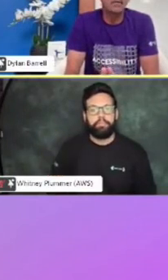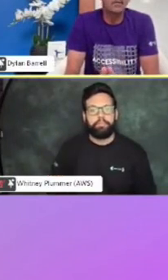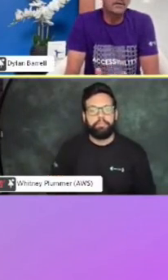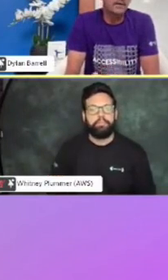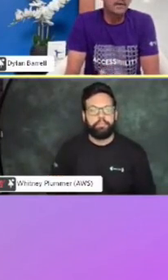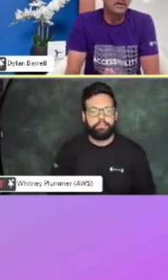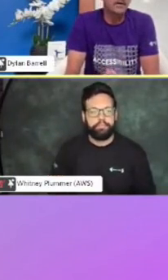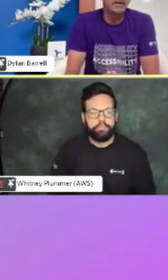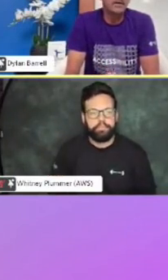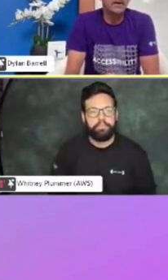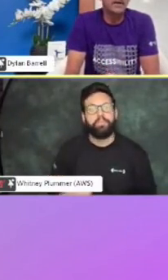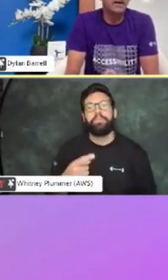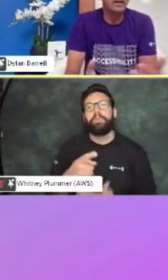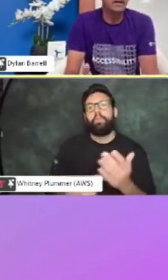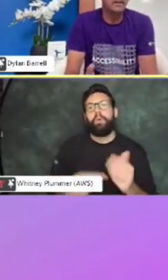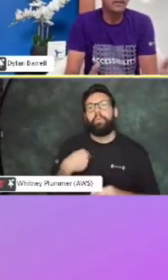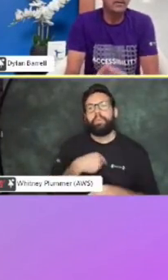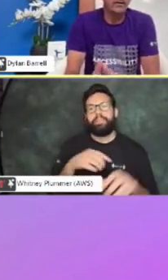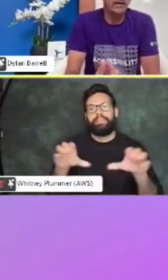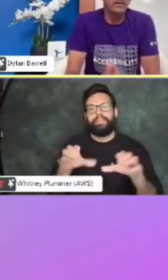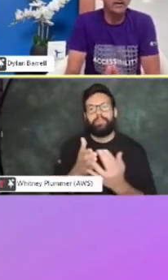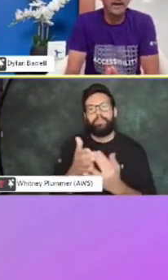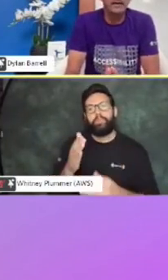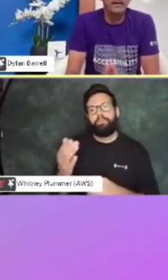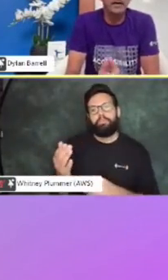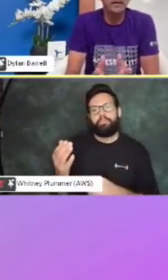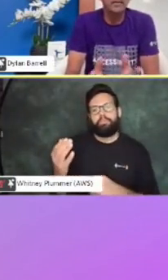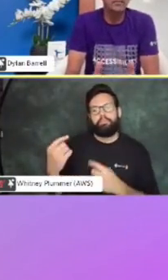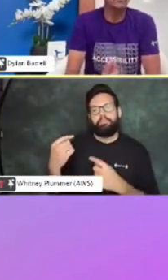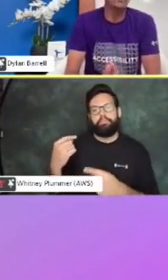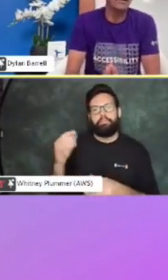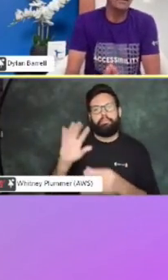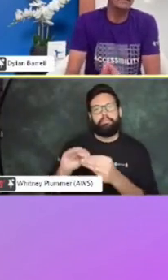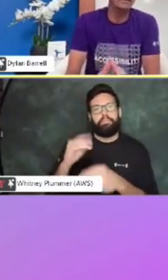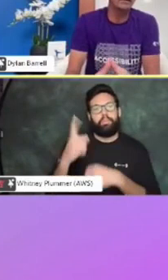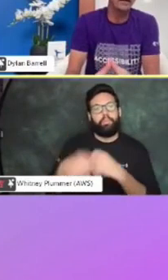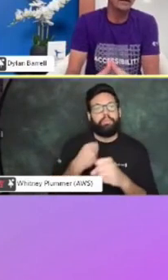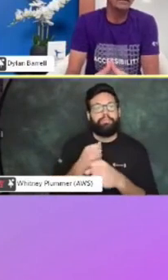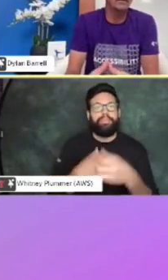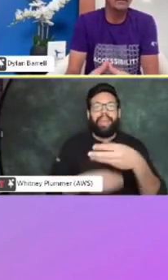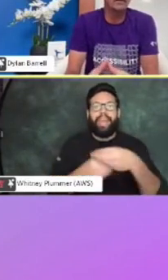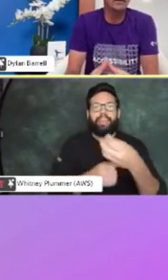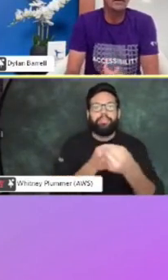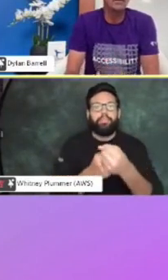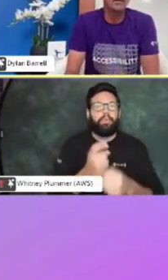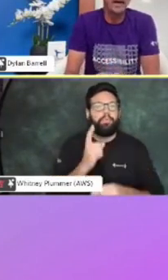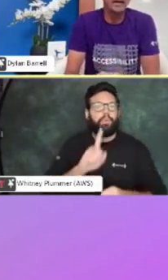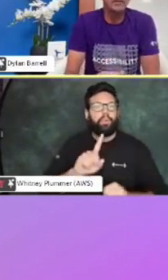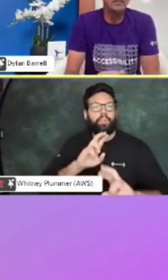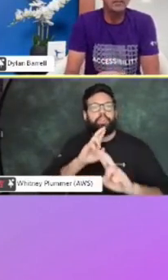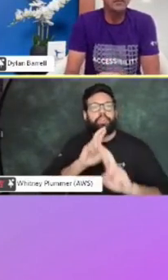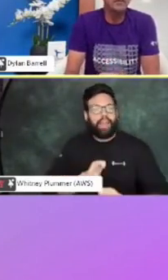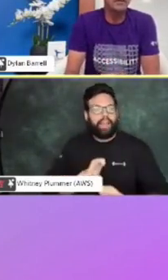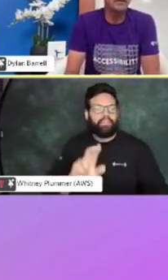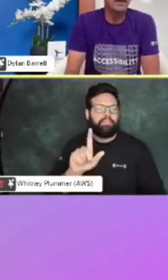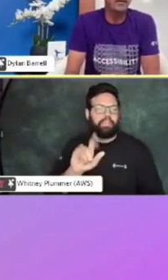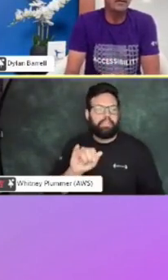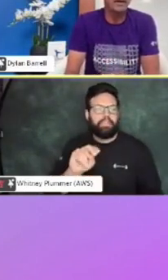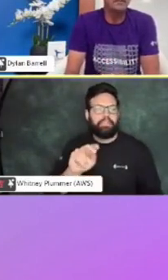What we did over the last year, as I mentioned already, we added support for React Native linting, we added support for testing Android apps